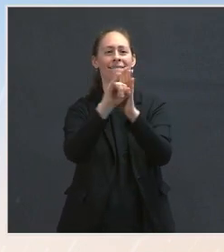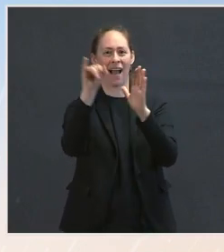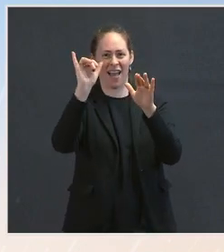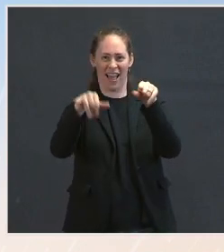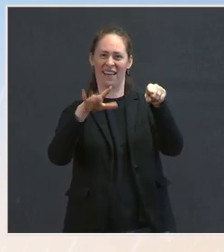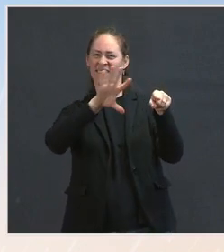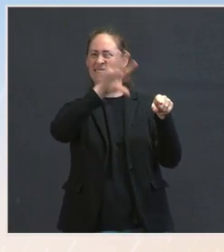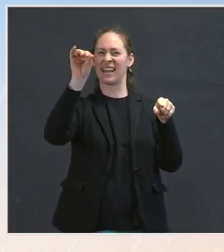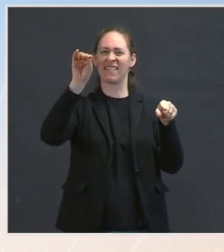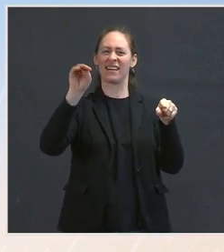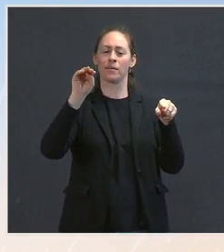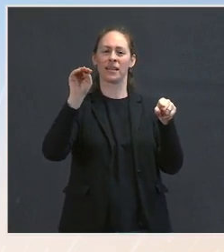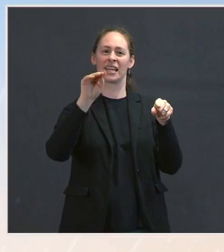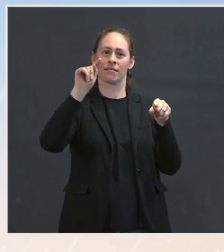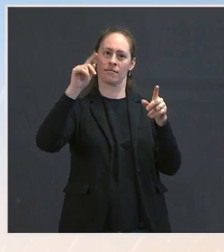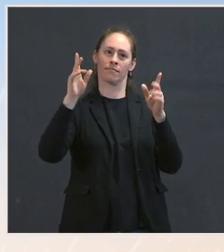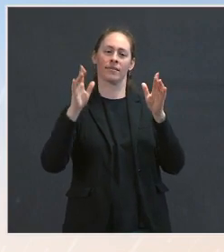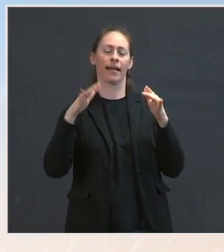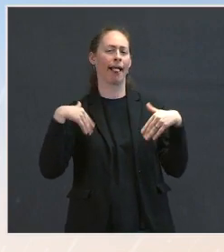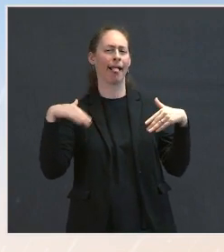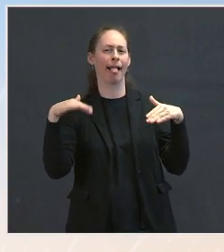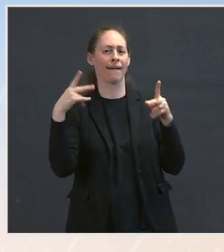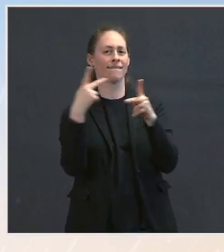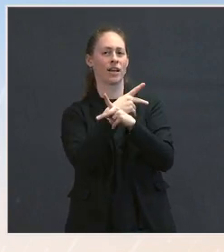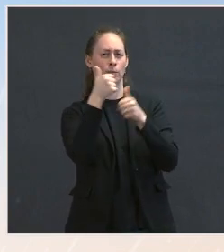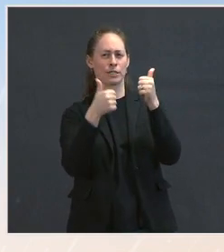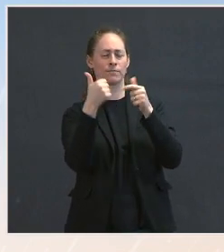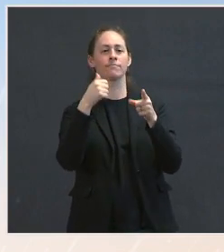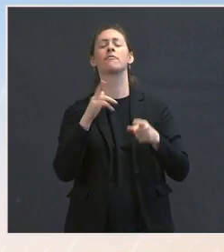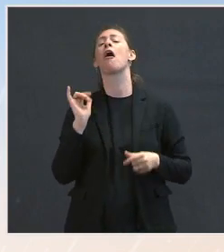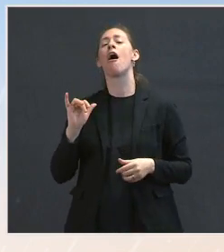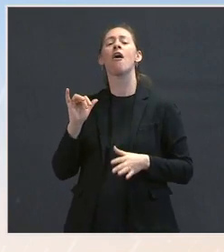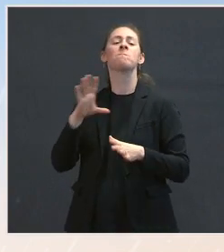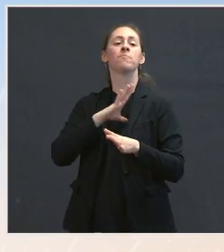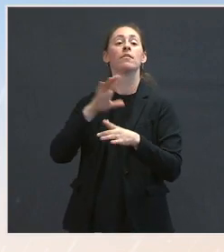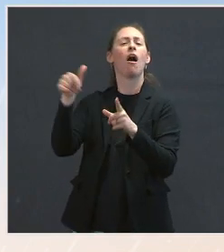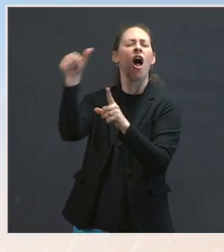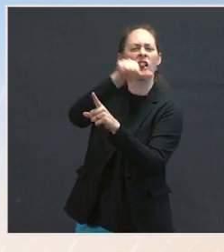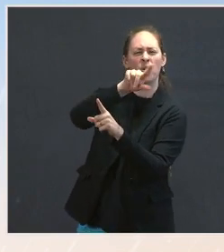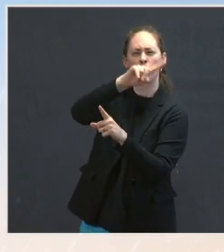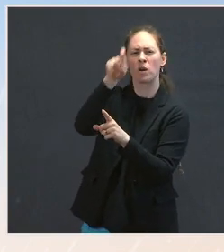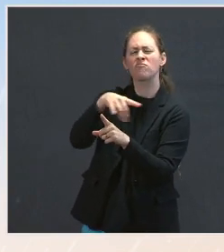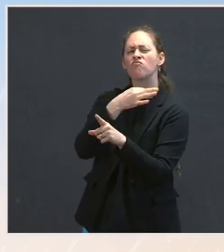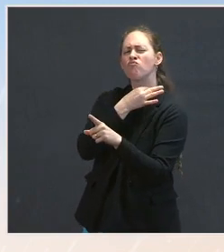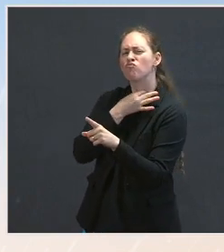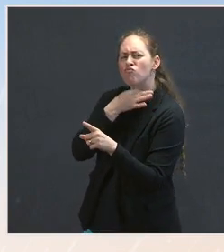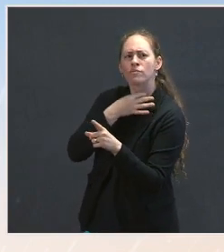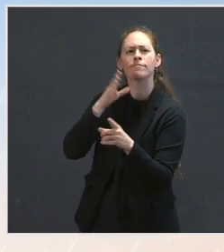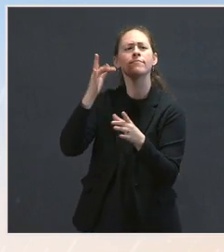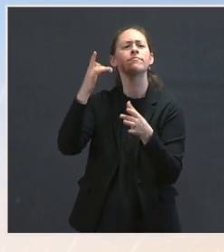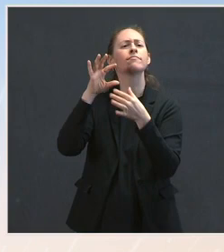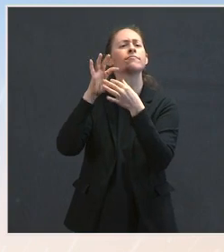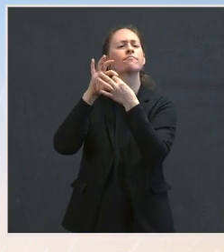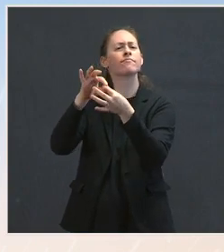Ms. Psaki: Sure. Go ahead. The Press: Any update on the President's phone call or scheduled phone call with King Salman of Saudi Arabia?